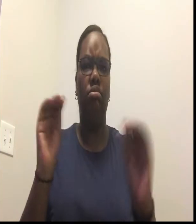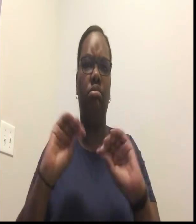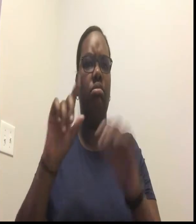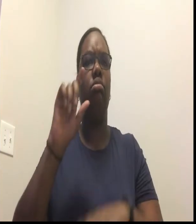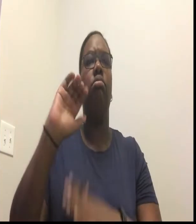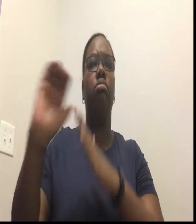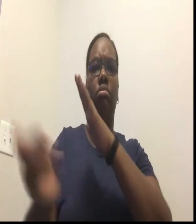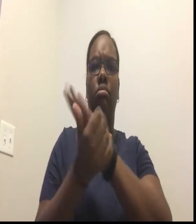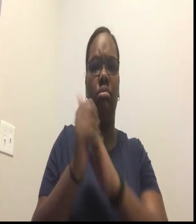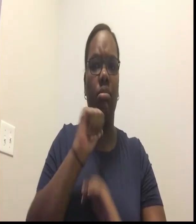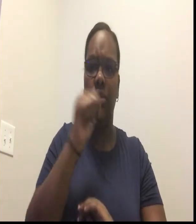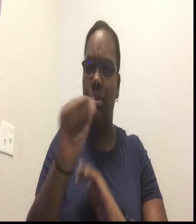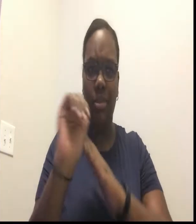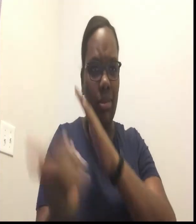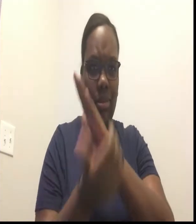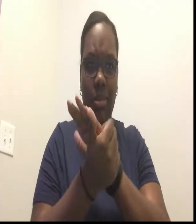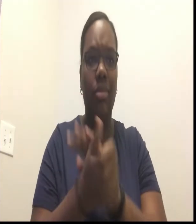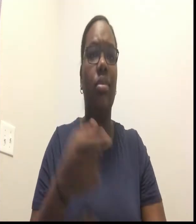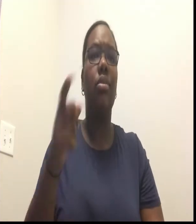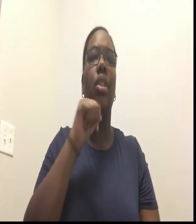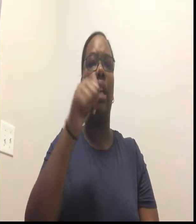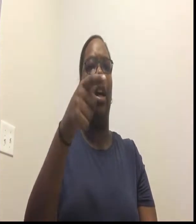it does not need to be seconded it because it's urgent.